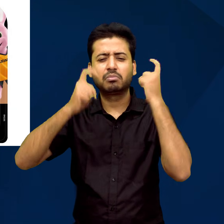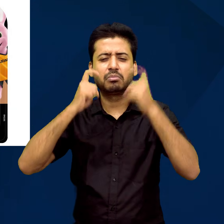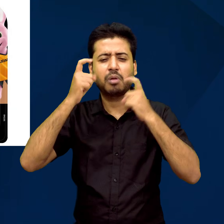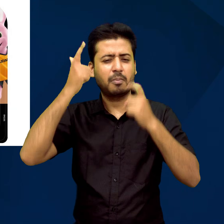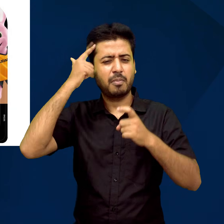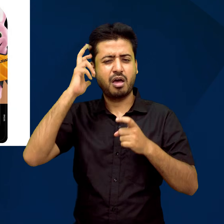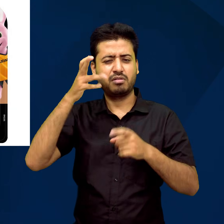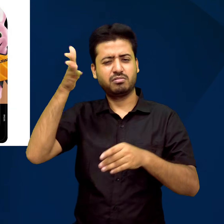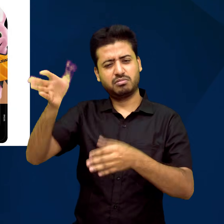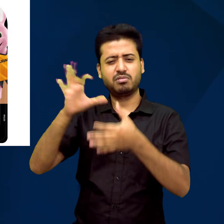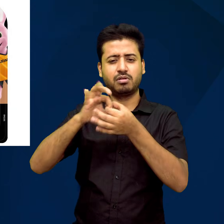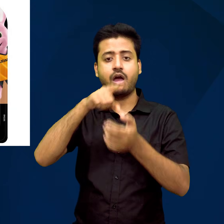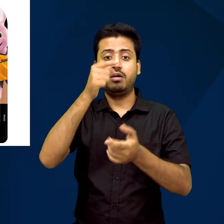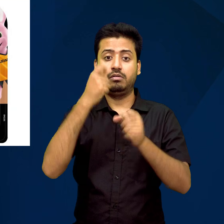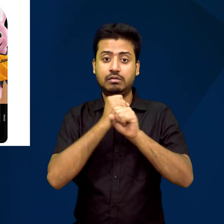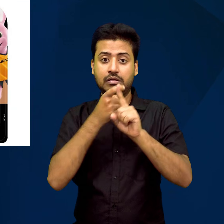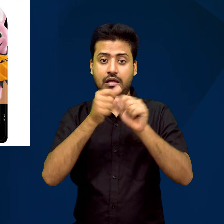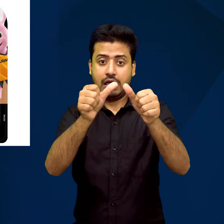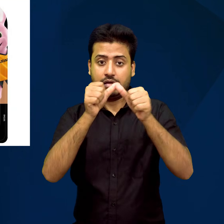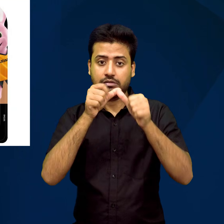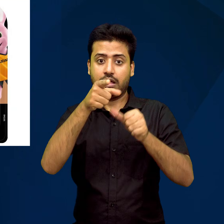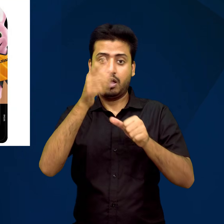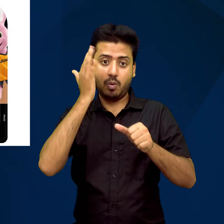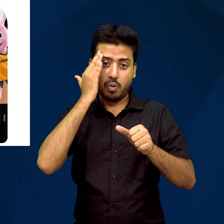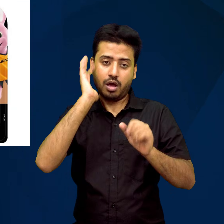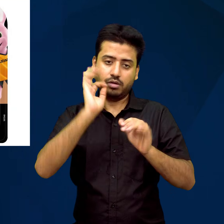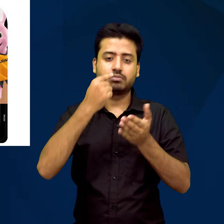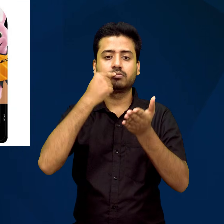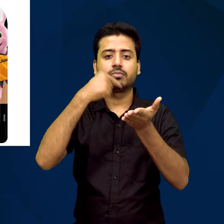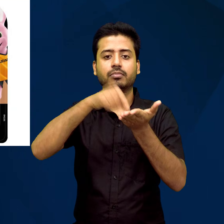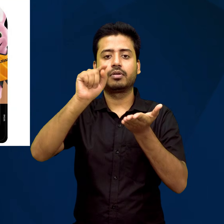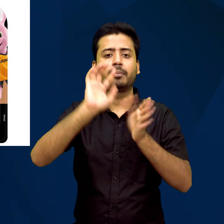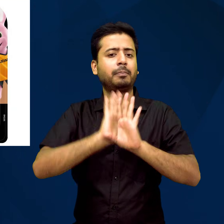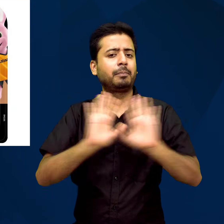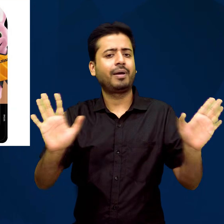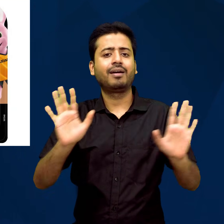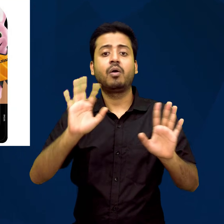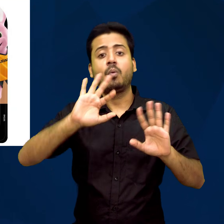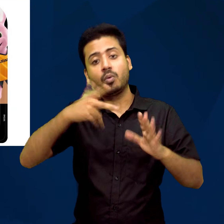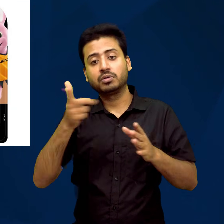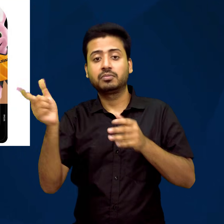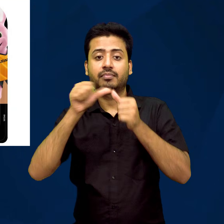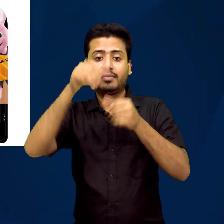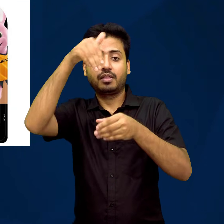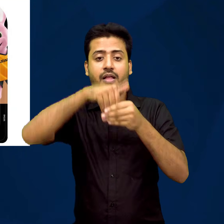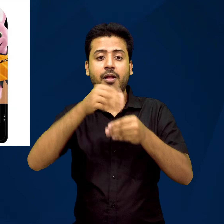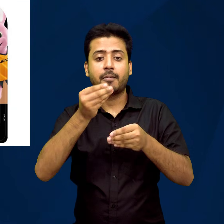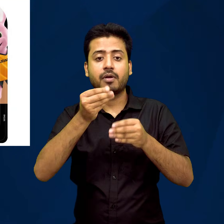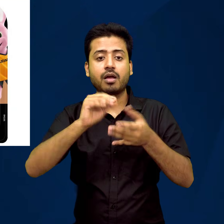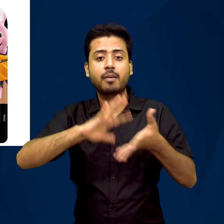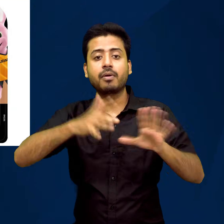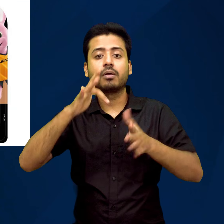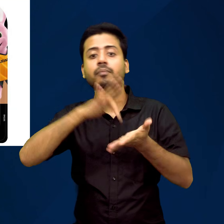delivery and crushing. Coal arrives at the plant by a train, barge, or truck. It is unloaded and